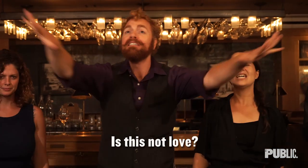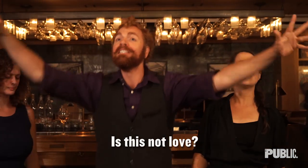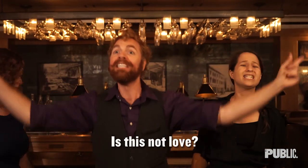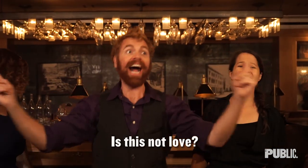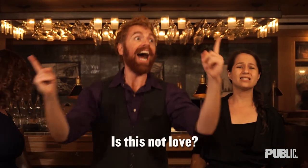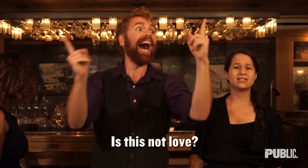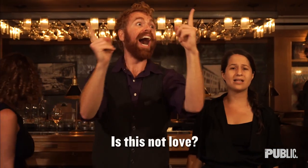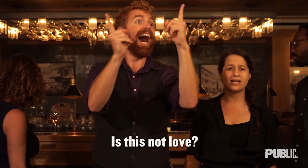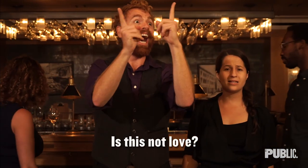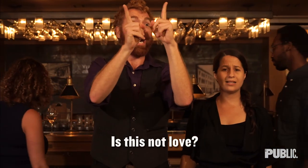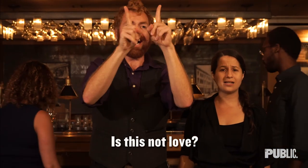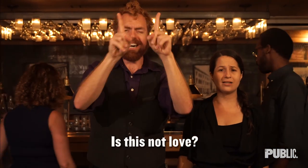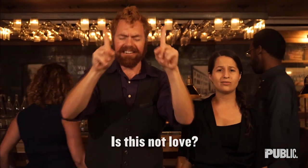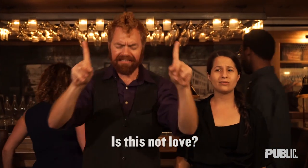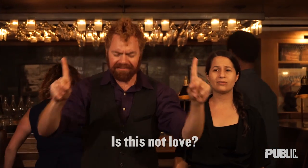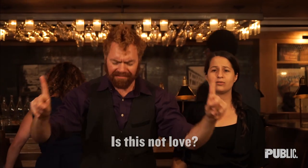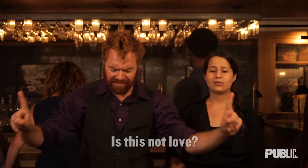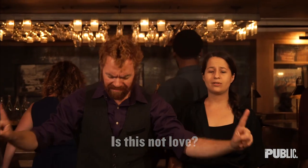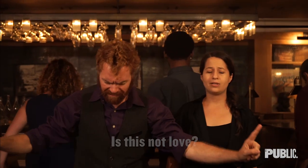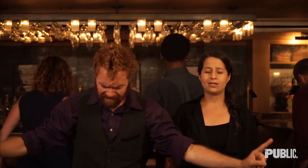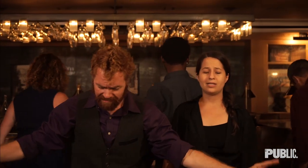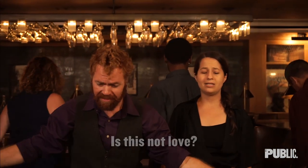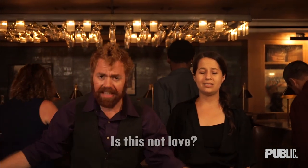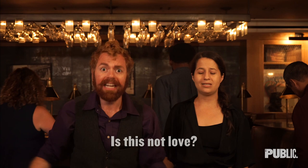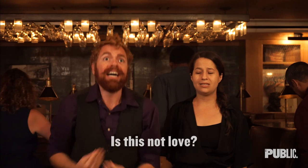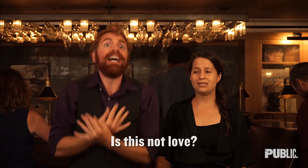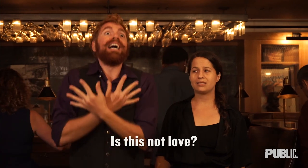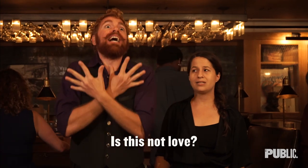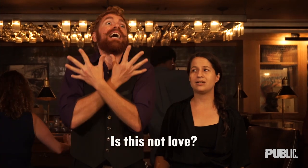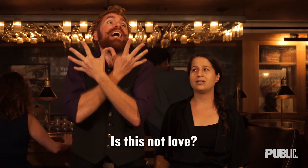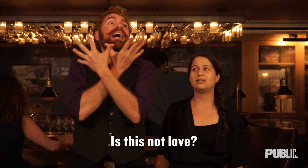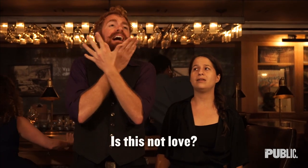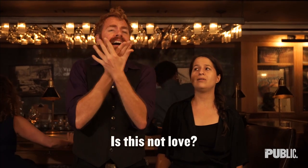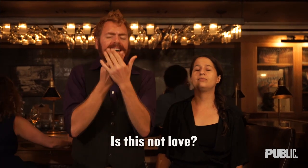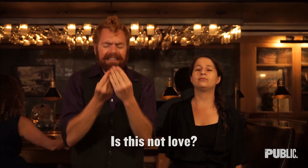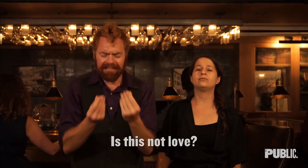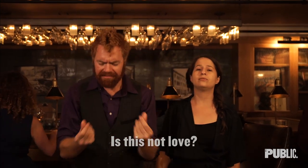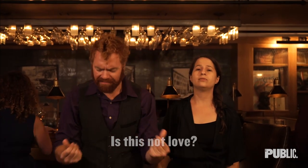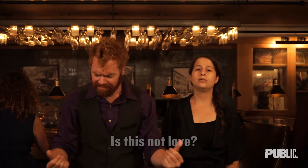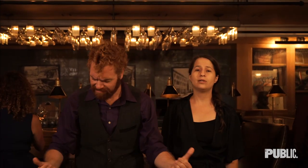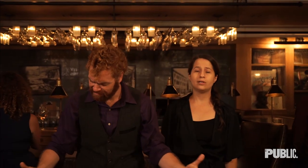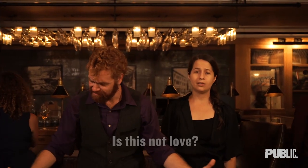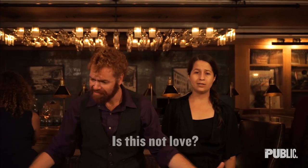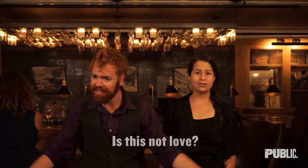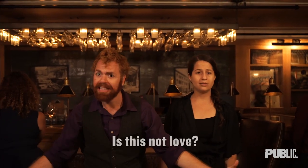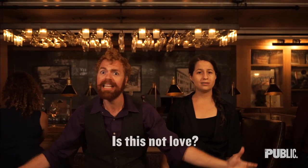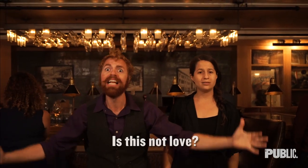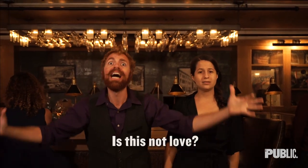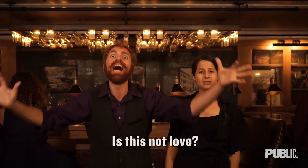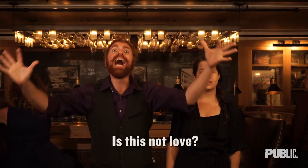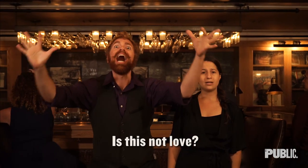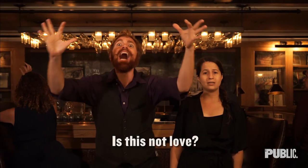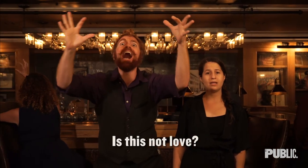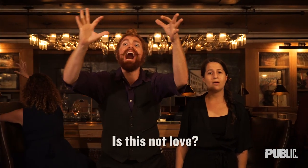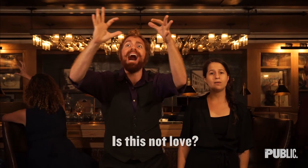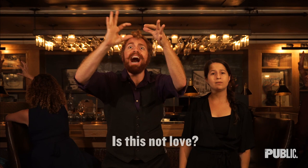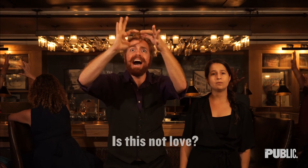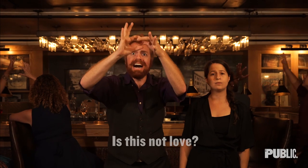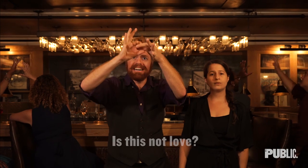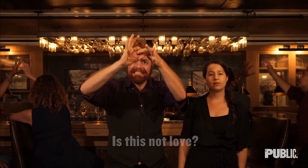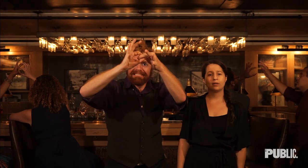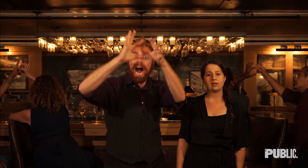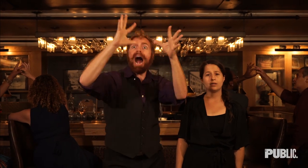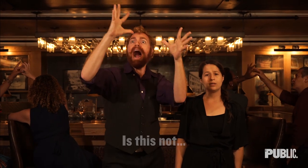Is this not love?